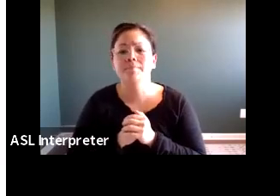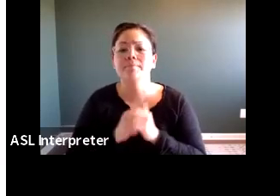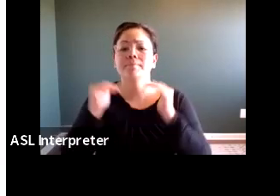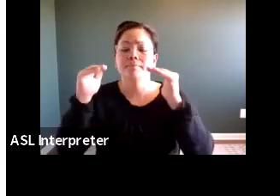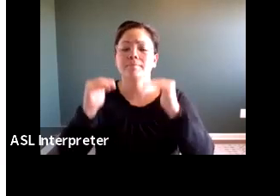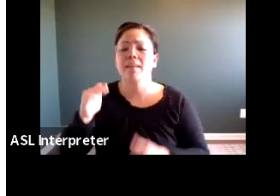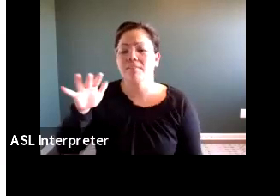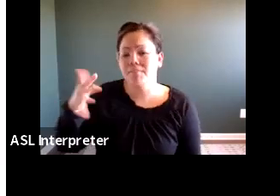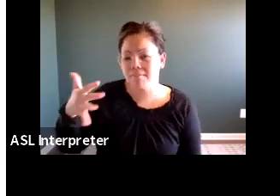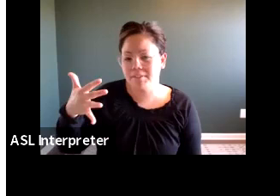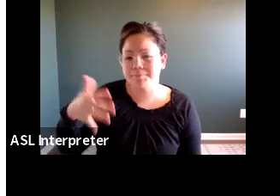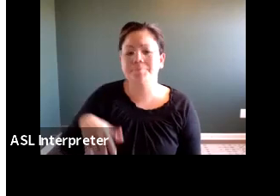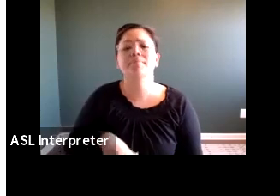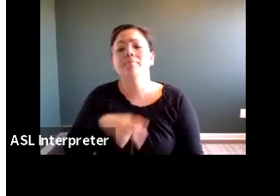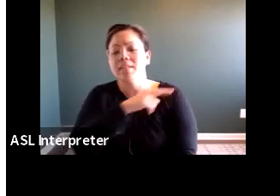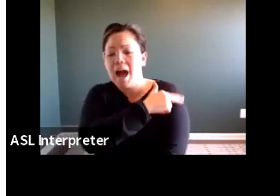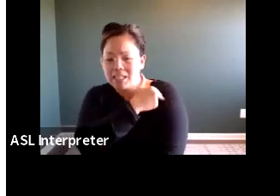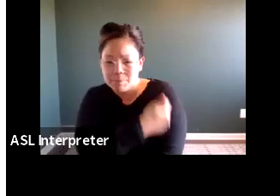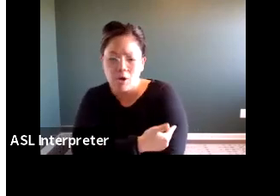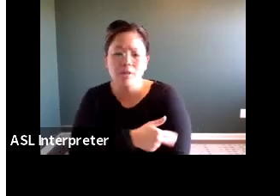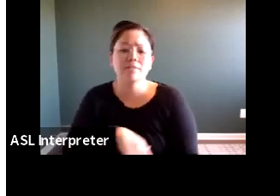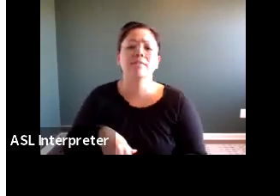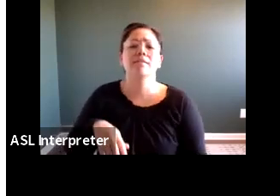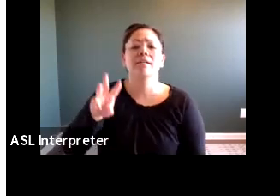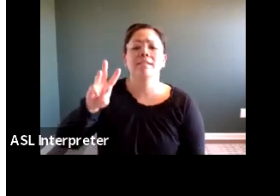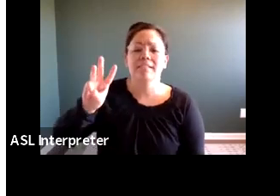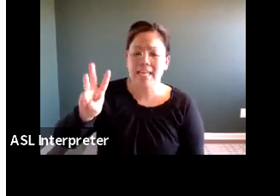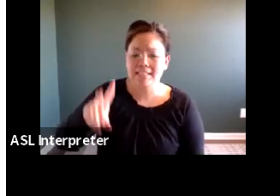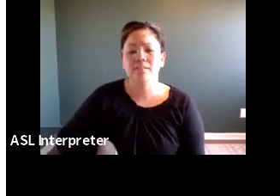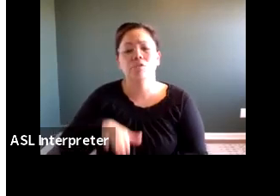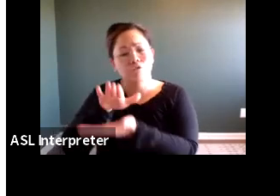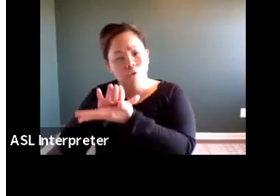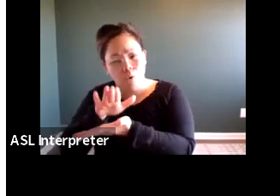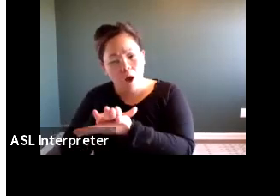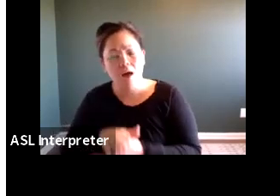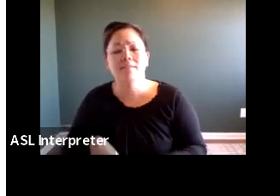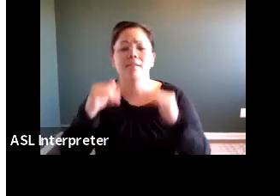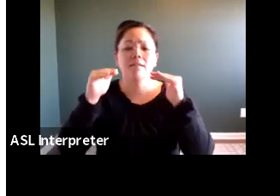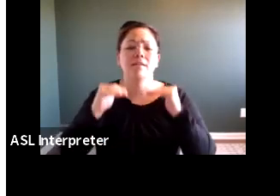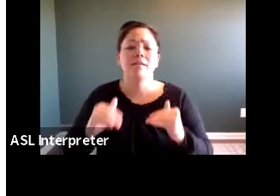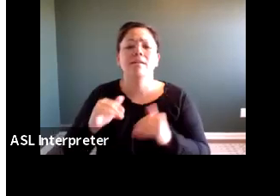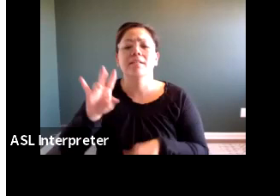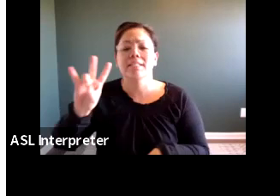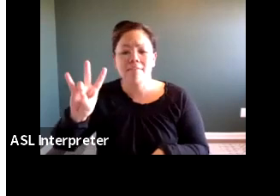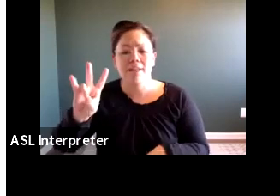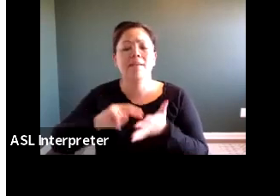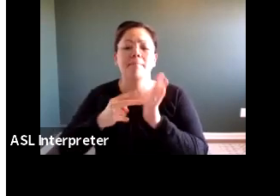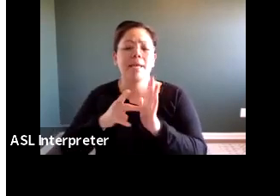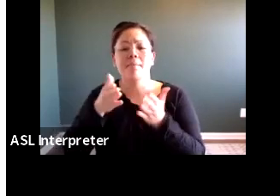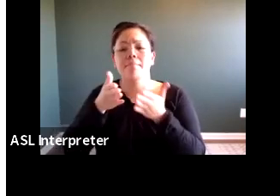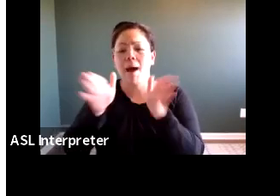And then of course, some more information about hospitals and schools and required to maintain social distancing of six feet in public spaces inside or outside.